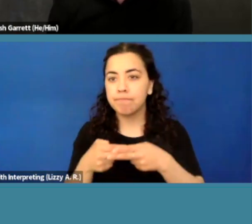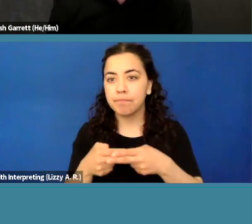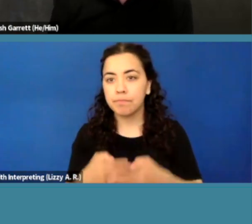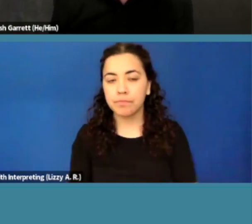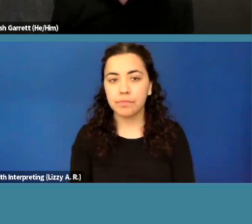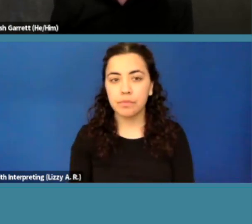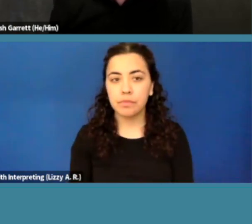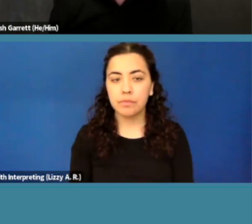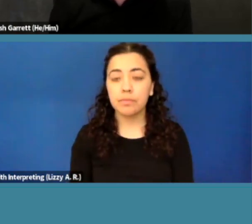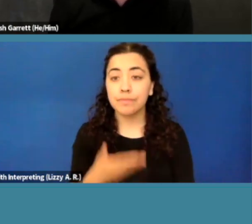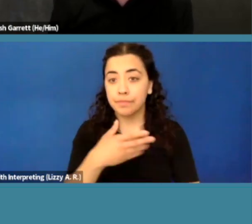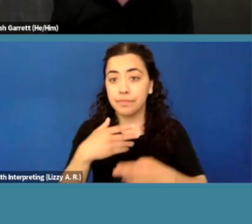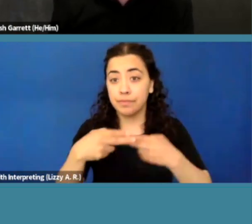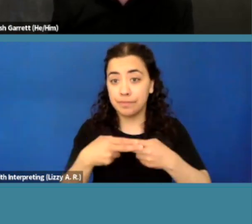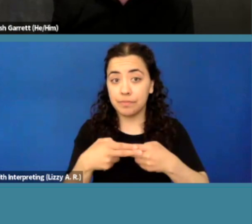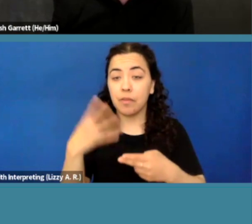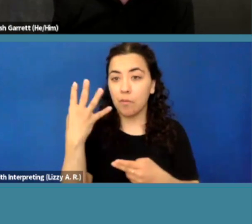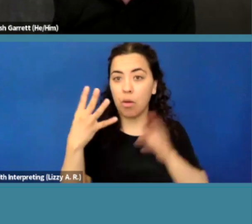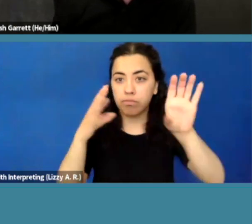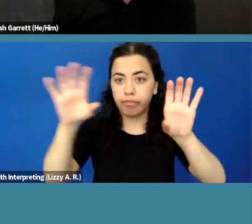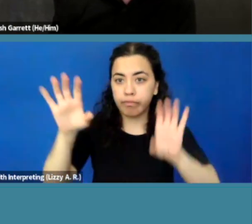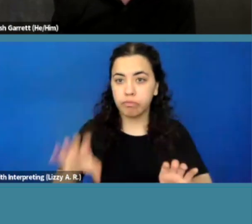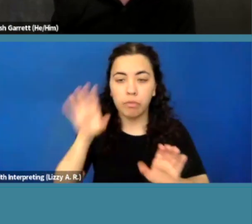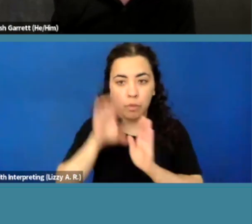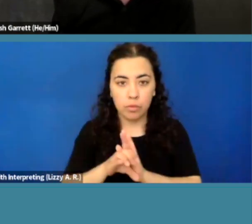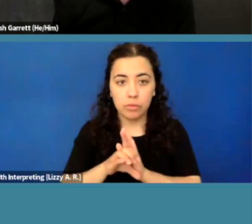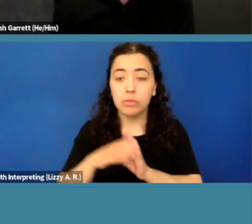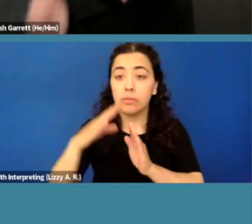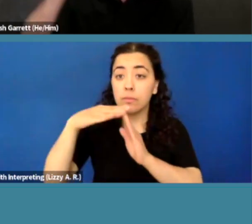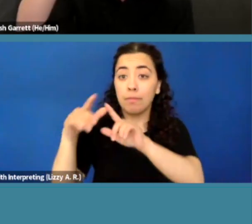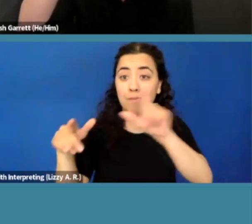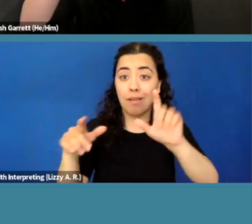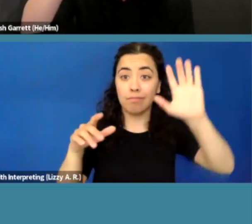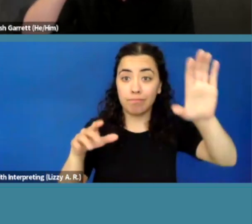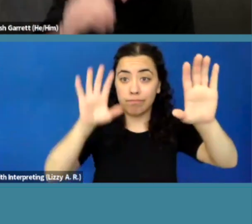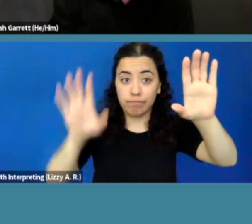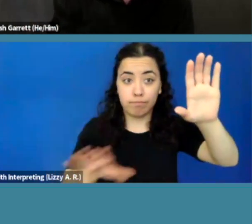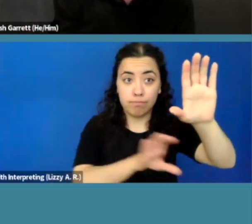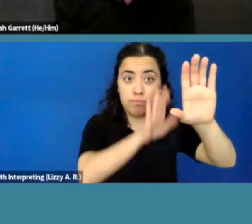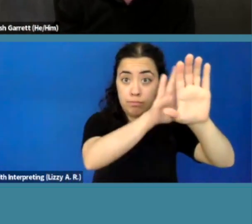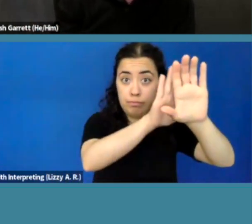On this slide, there's four photos. On the top left, there is a photo showing captioning on a television above a stage